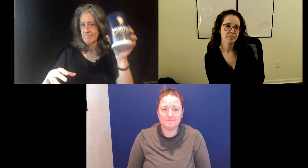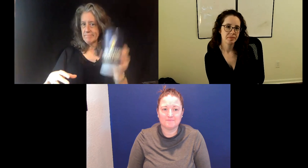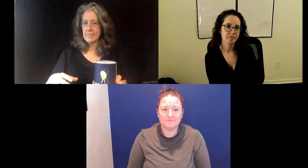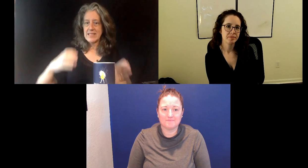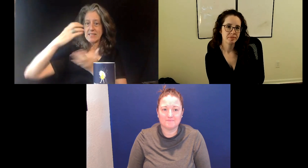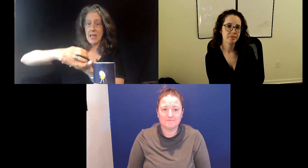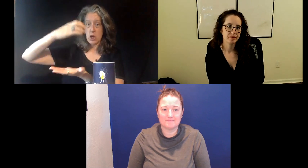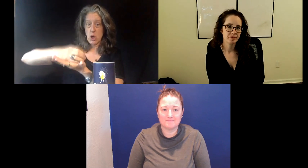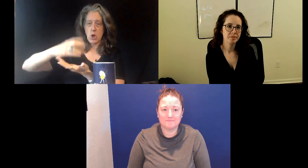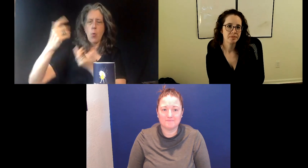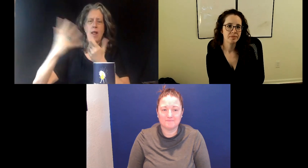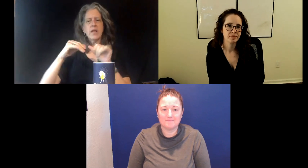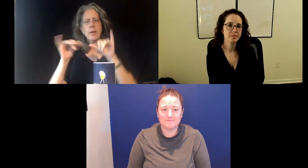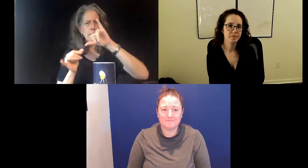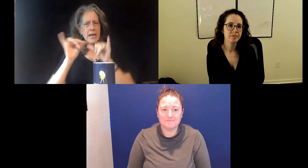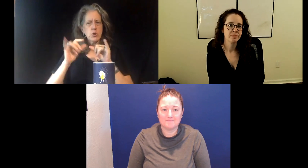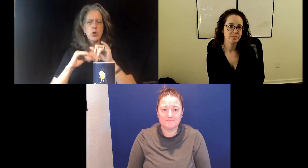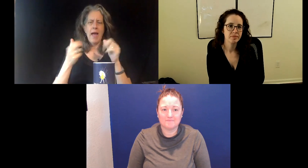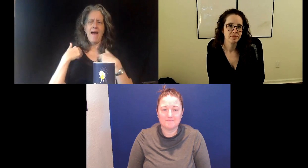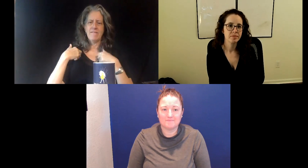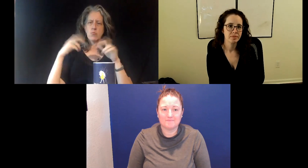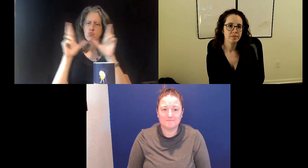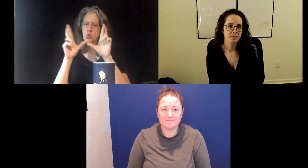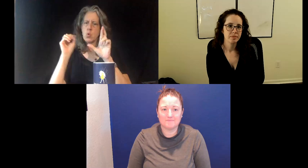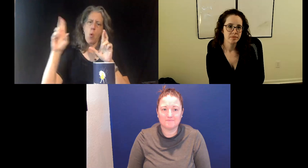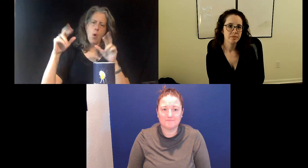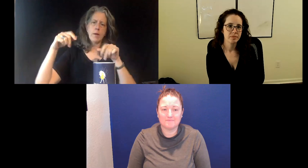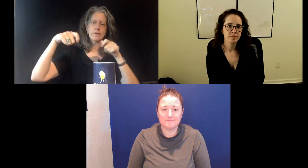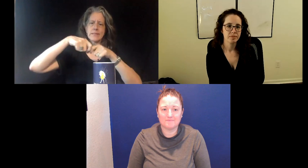the cylinder with the salt shaker um so the measurements for the geogra